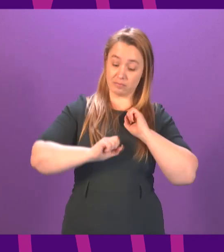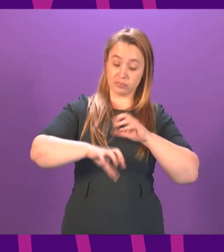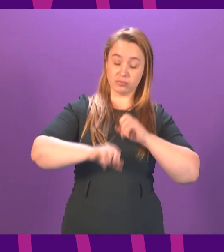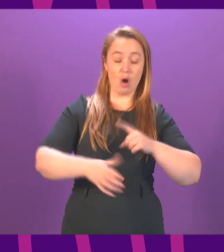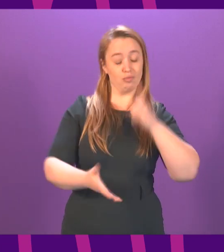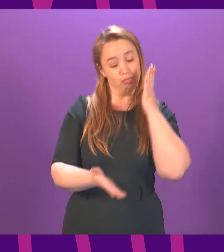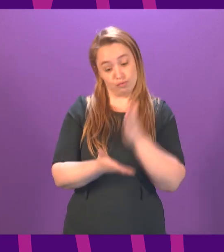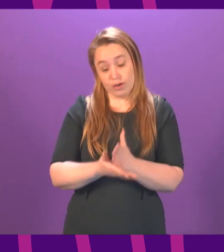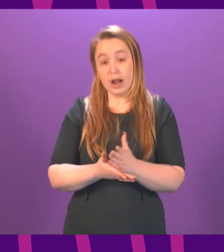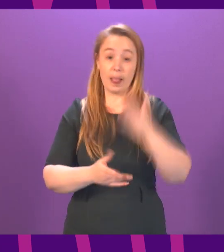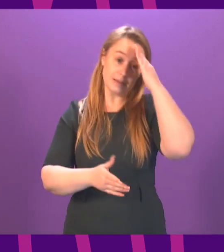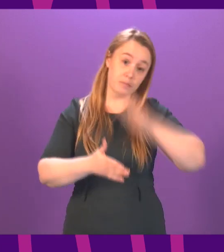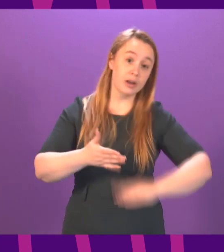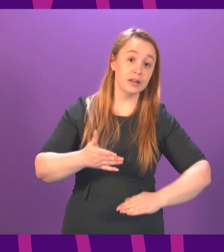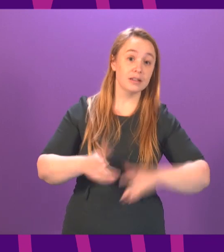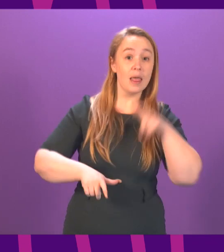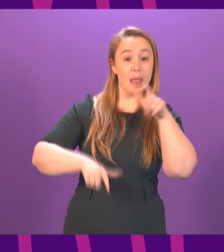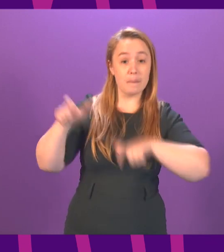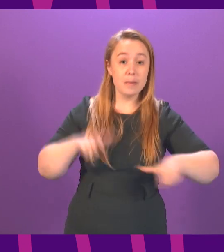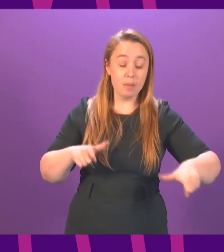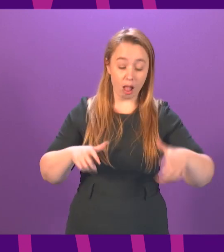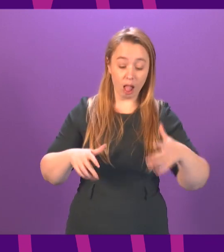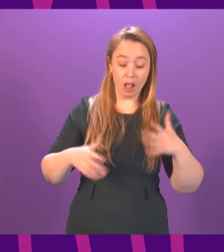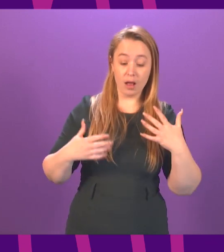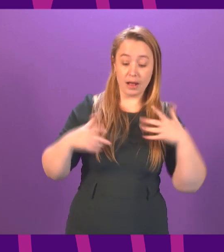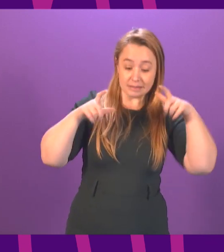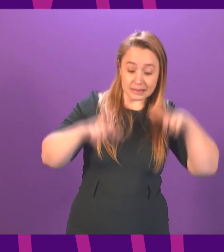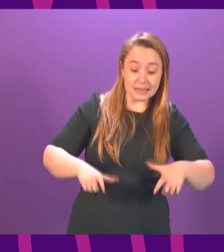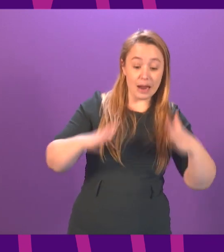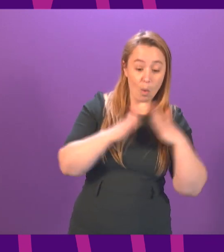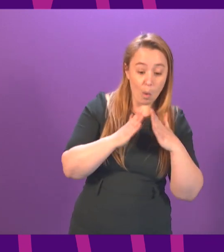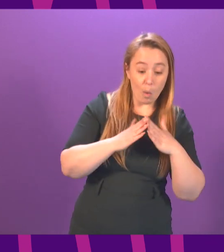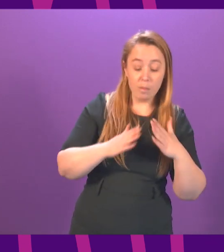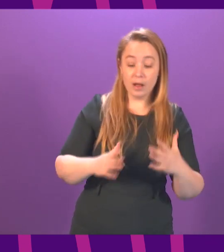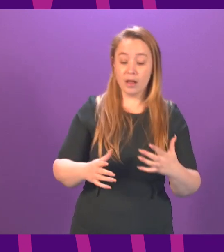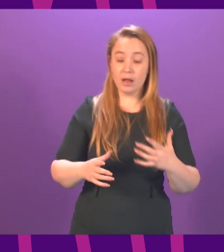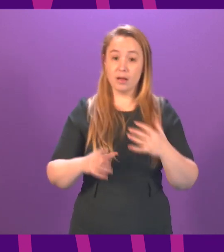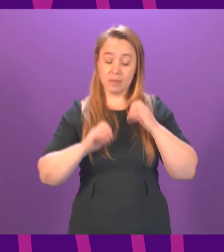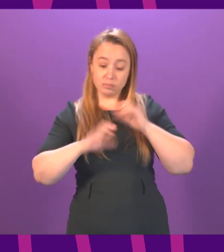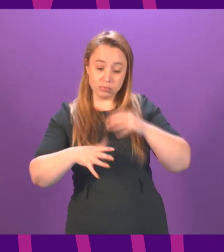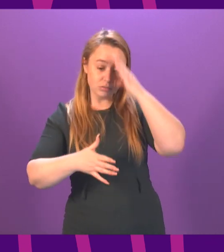self-isolating. They tell me that they are getting little support. She herself will know that a